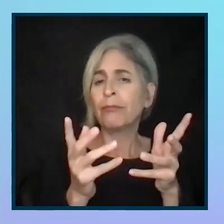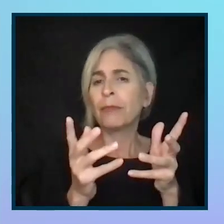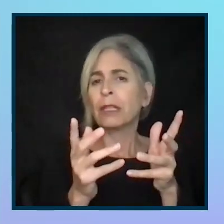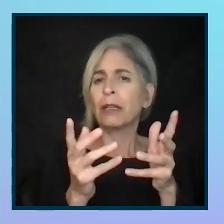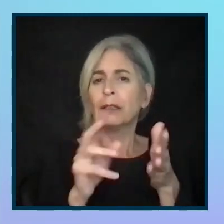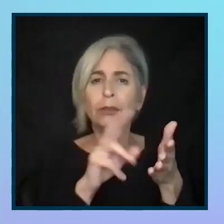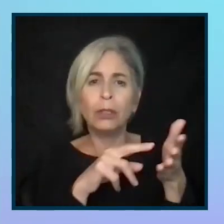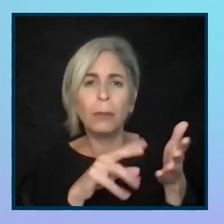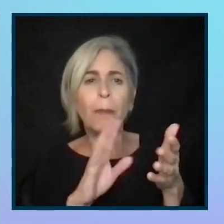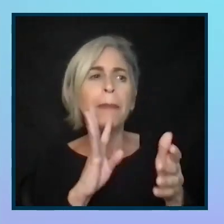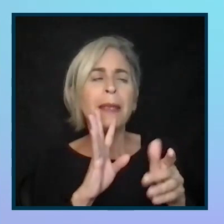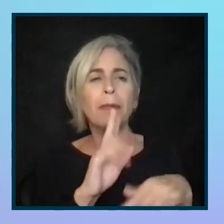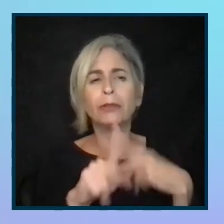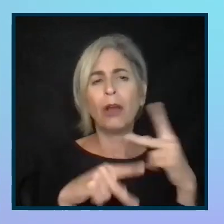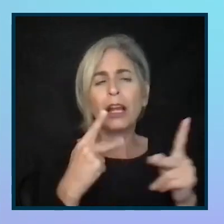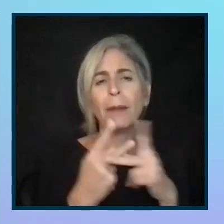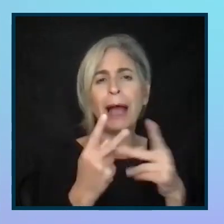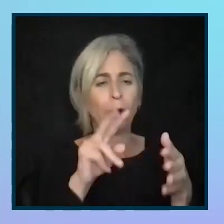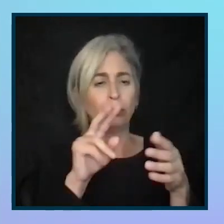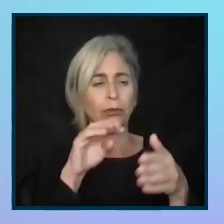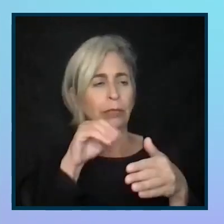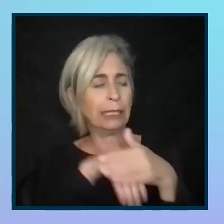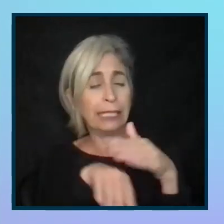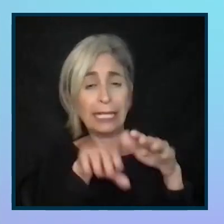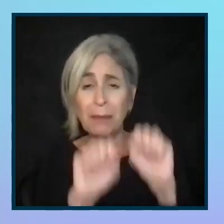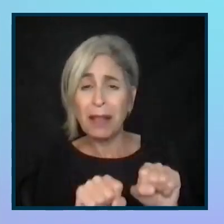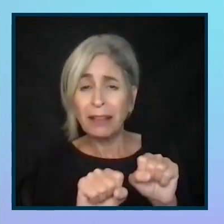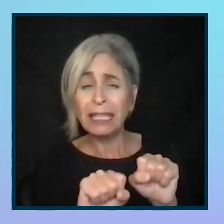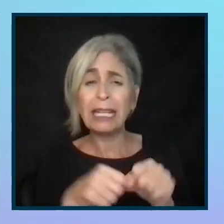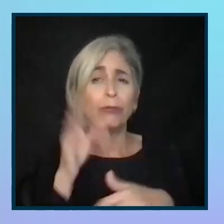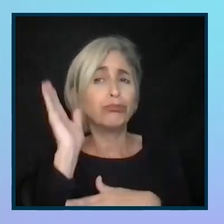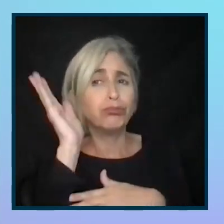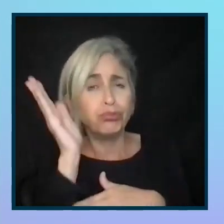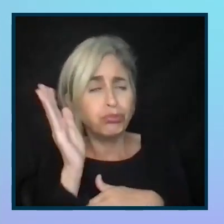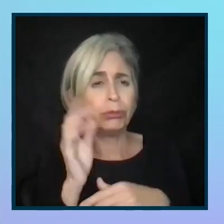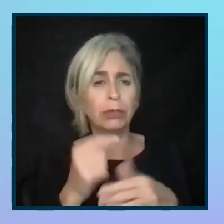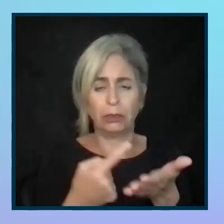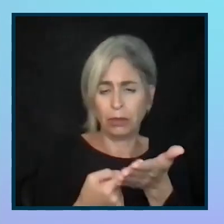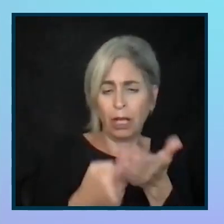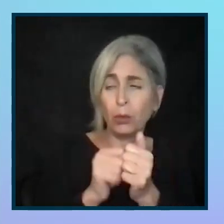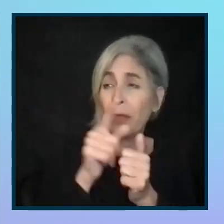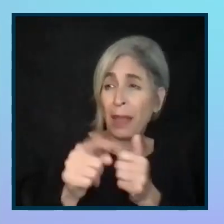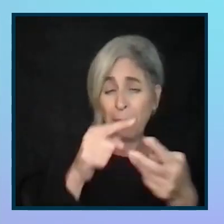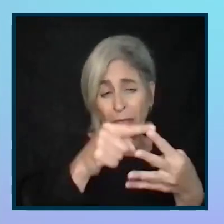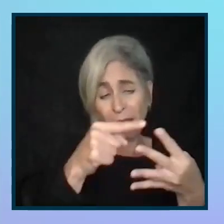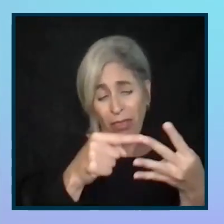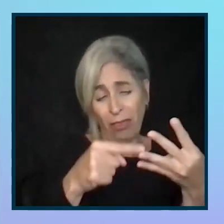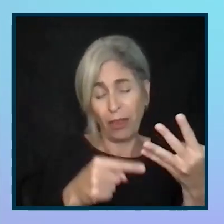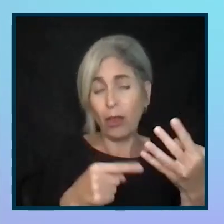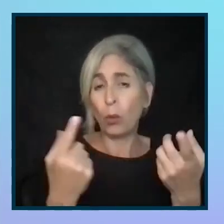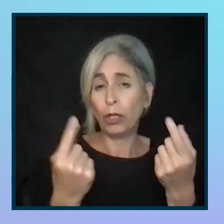I do the initial accessibility pitch, and talk to them about what this is and what we're doing,